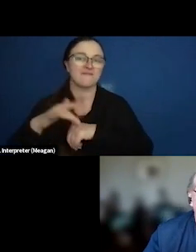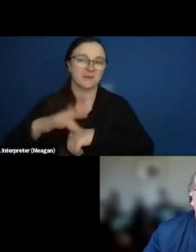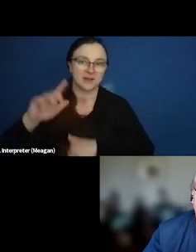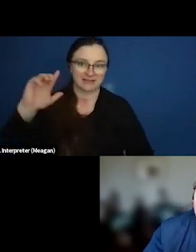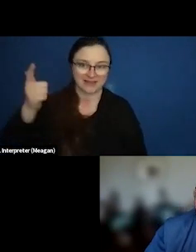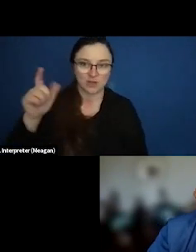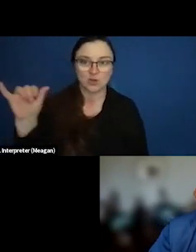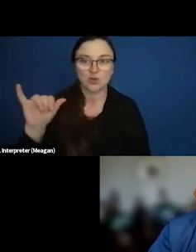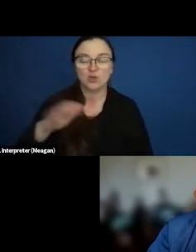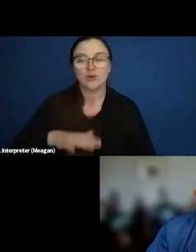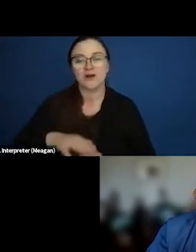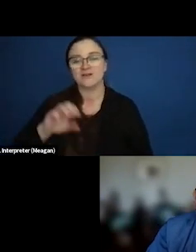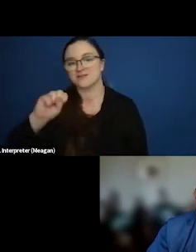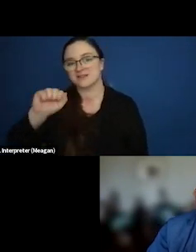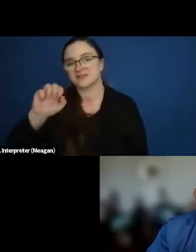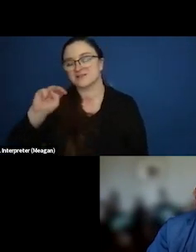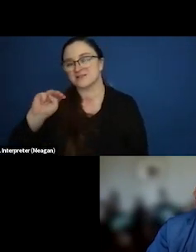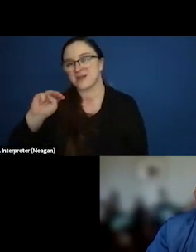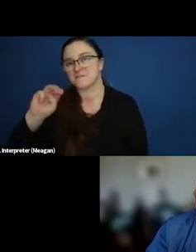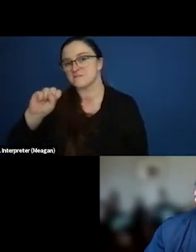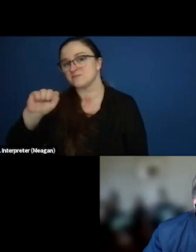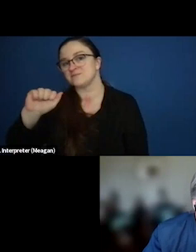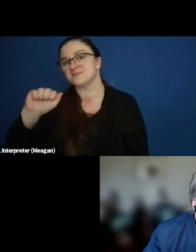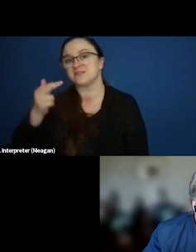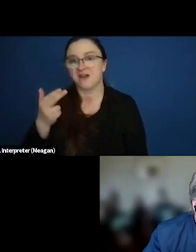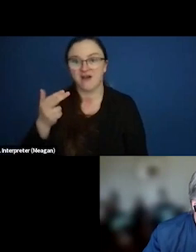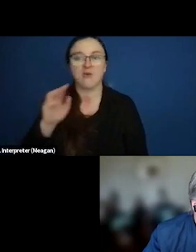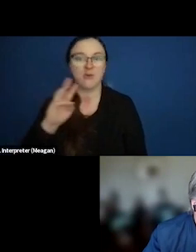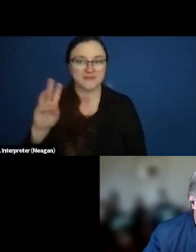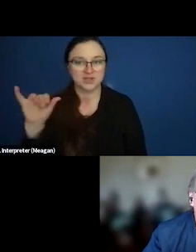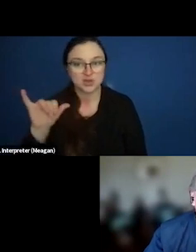on the SAMHSA Homeless and Housing Resource Center. But if you are thinking about,